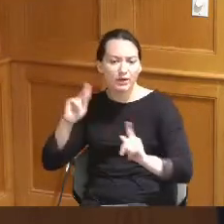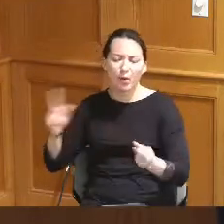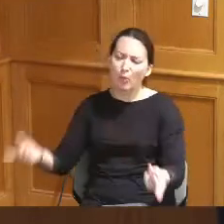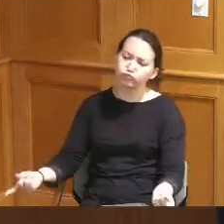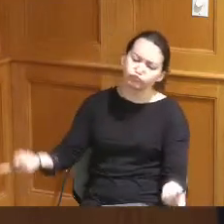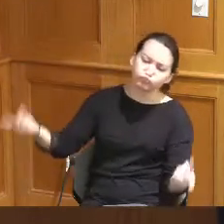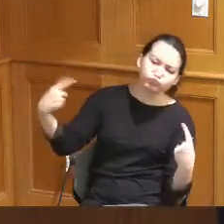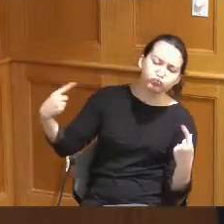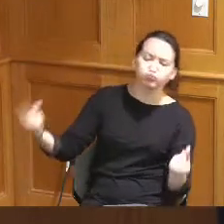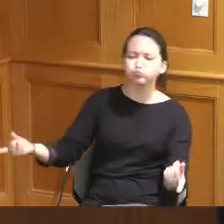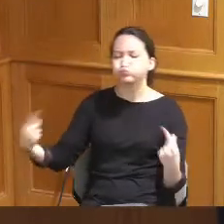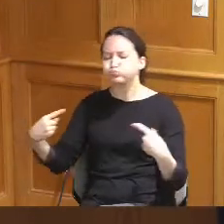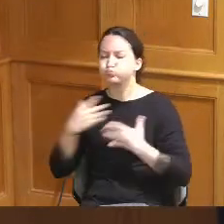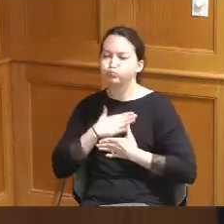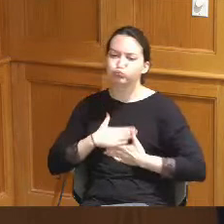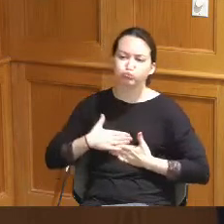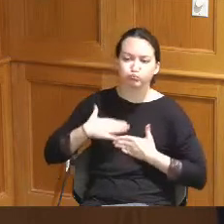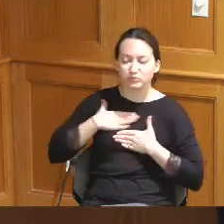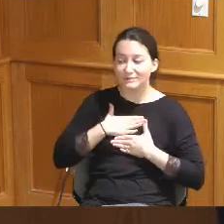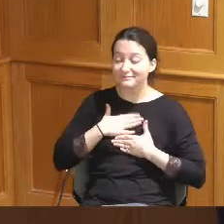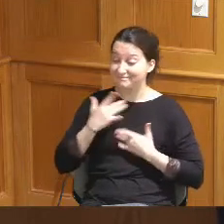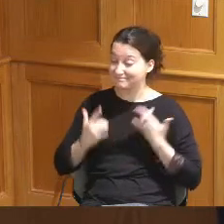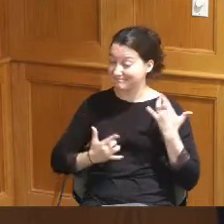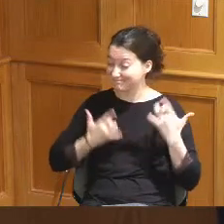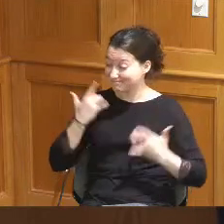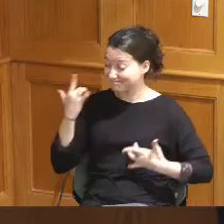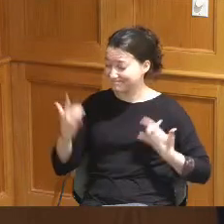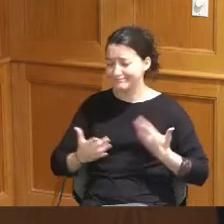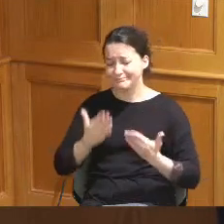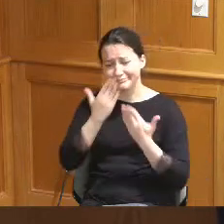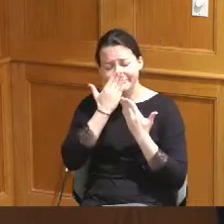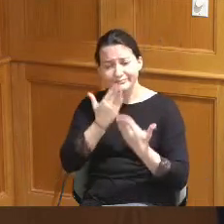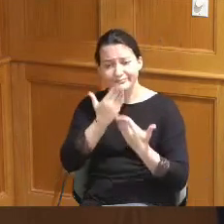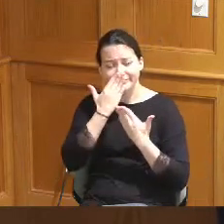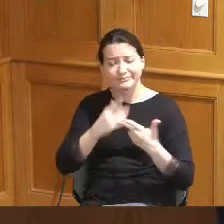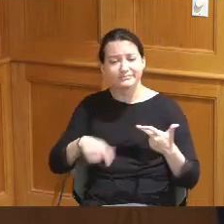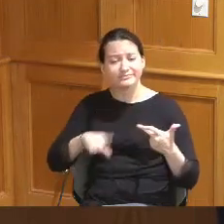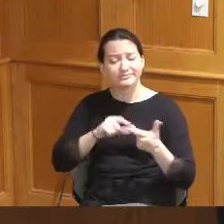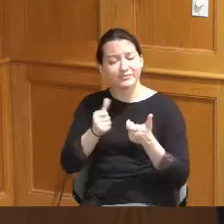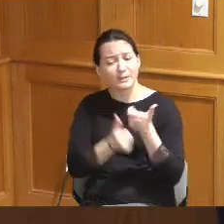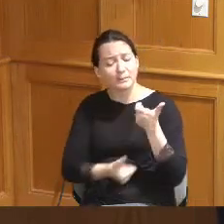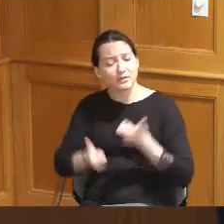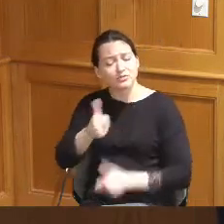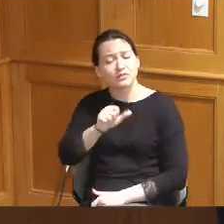and enjoy so we're excited and I really want to thank Administrator Aluotto because I had